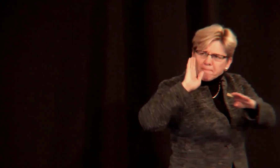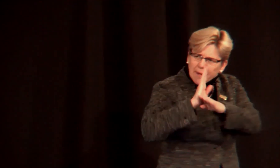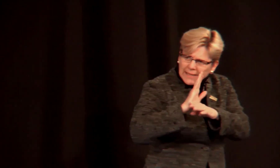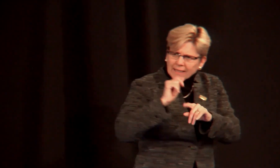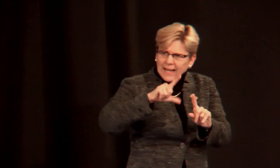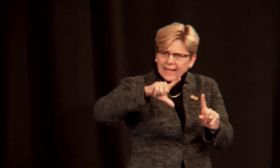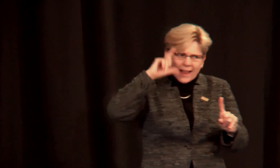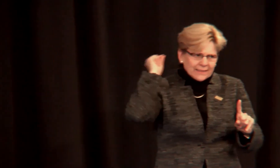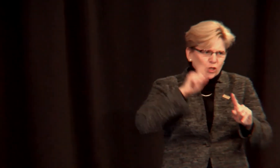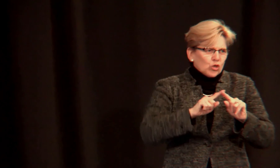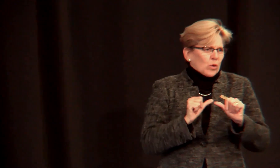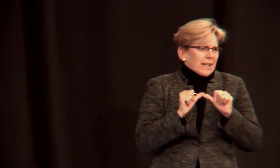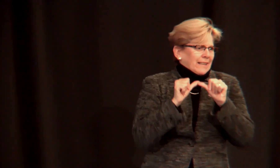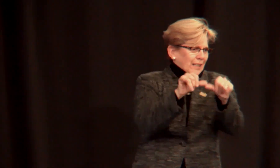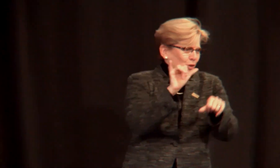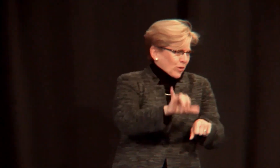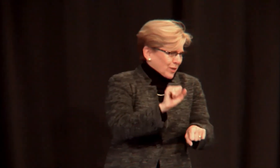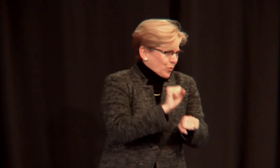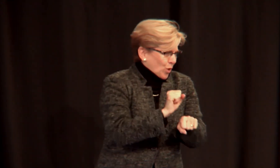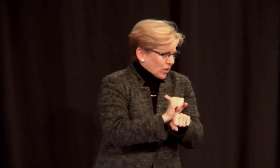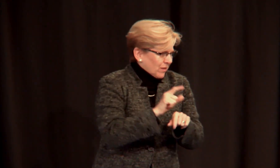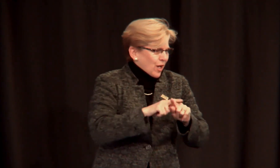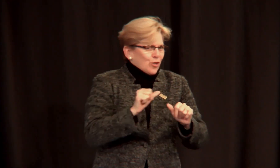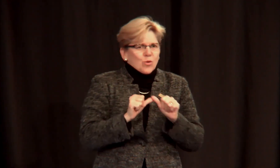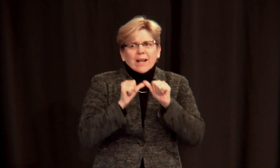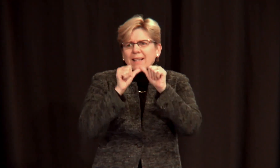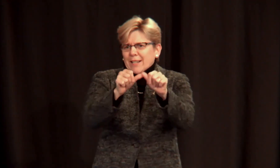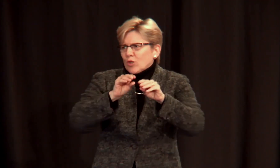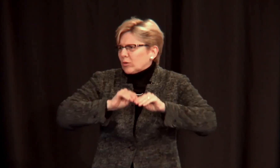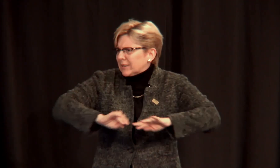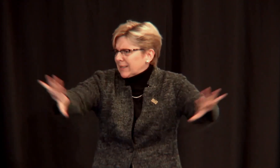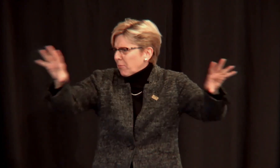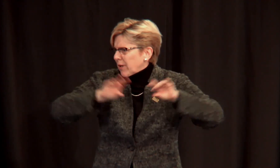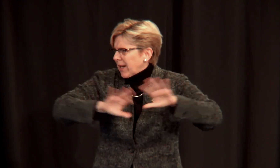At Gallaudet, we're committed to continuing this work and continuing to